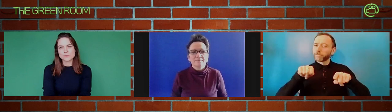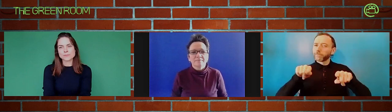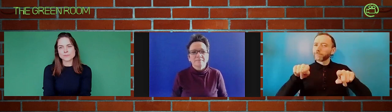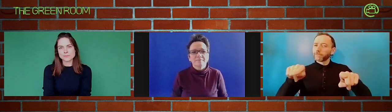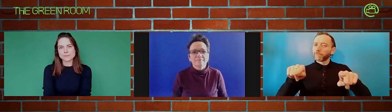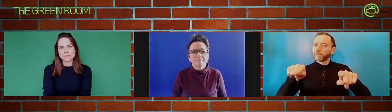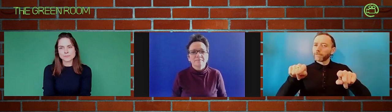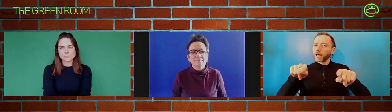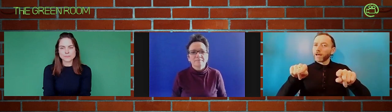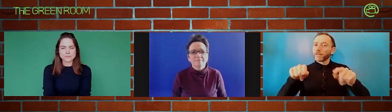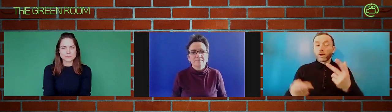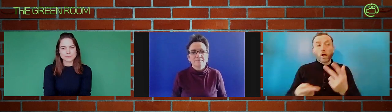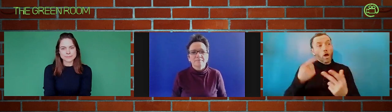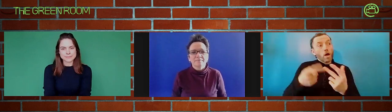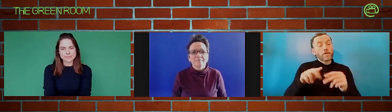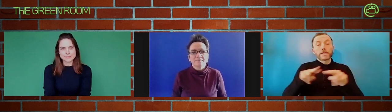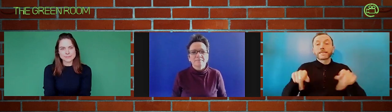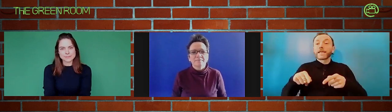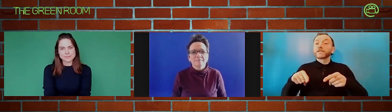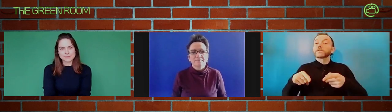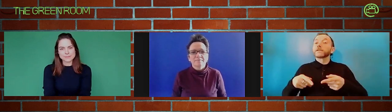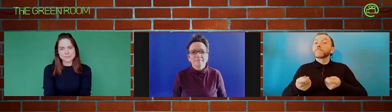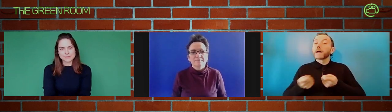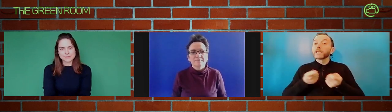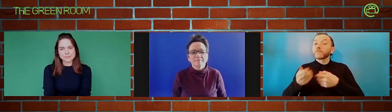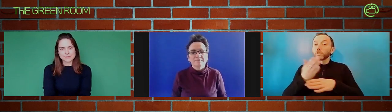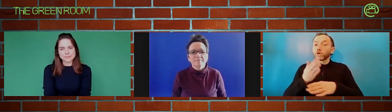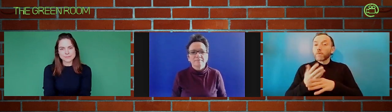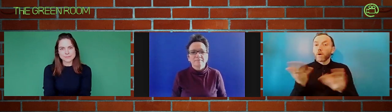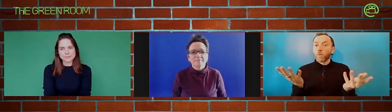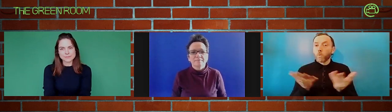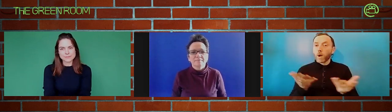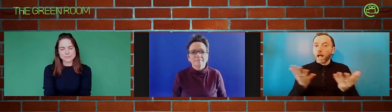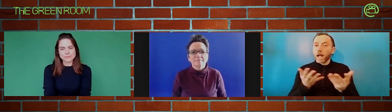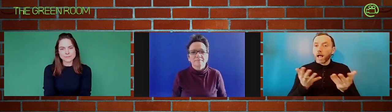management job working at the Tricycle Theatre,